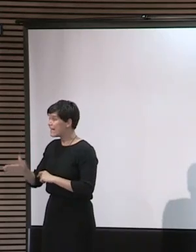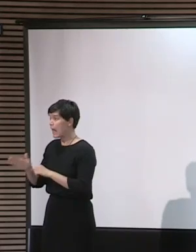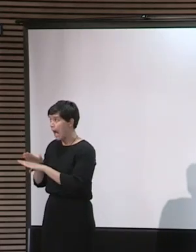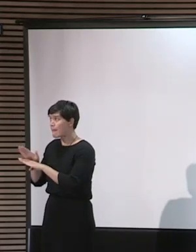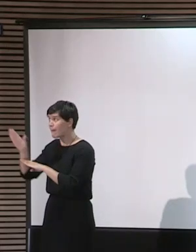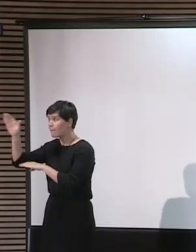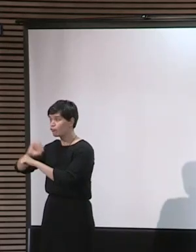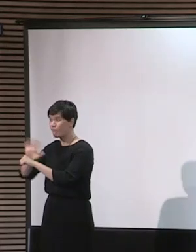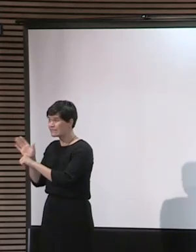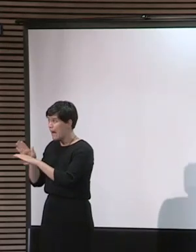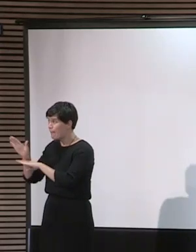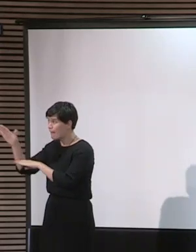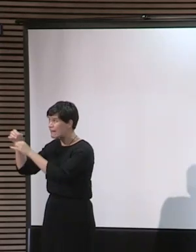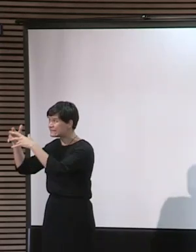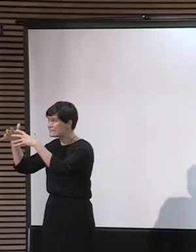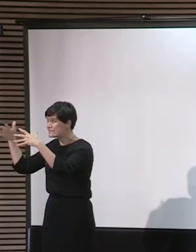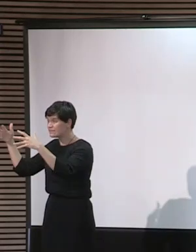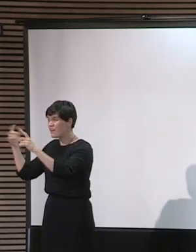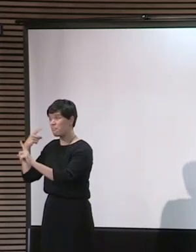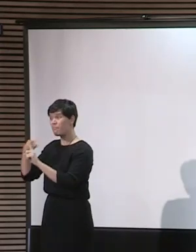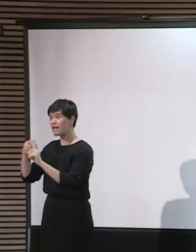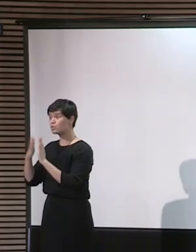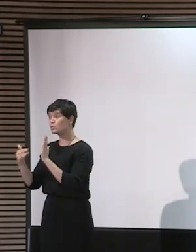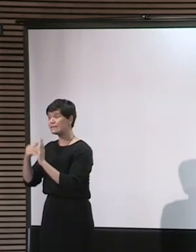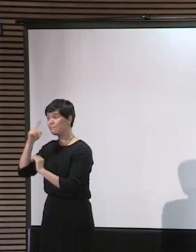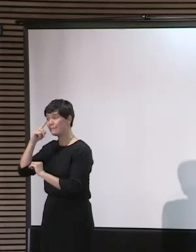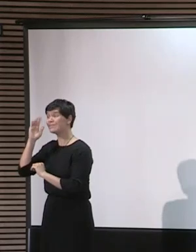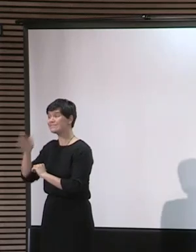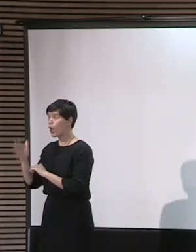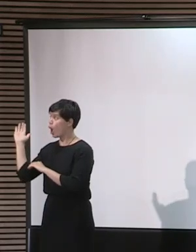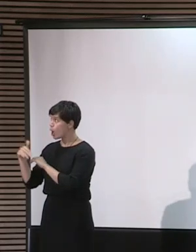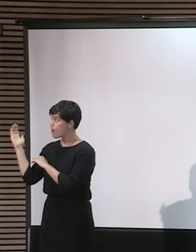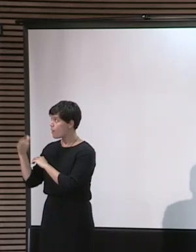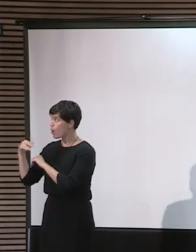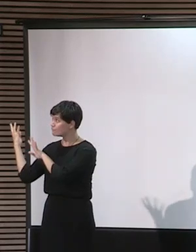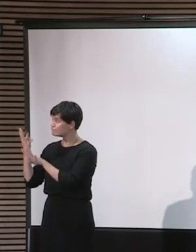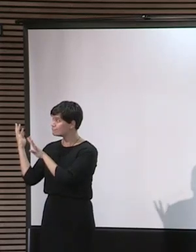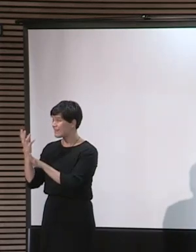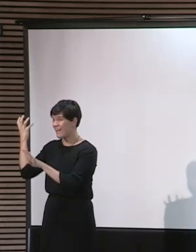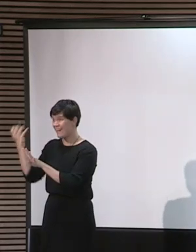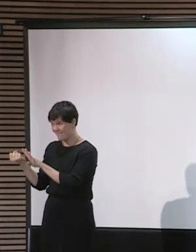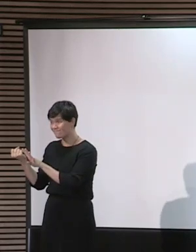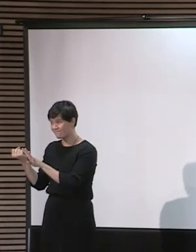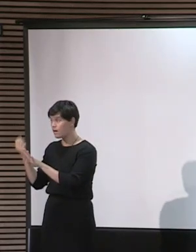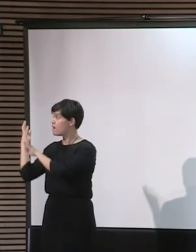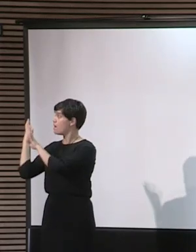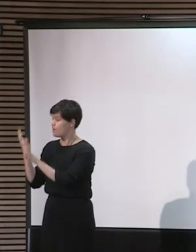when we look abroad, we are seeing countries that are still surging in their cases. We do still have New Zealanders coming home. They